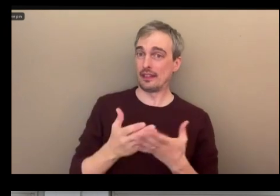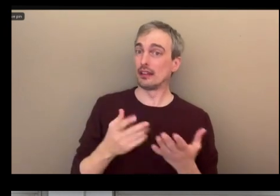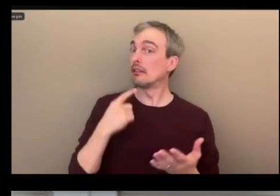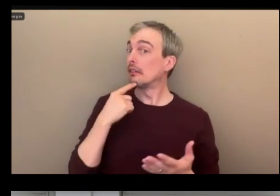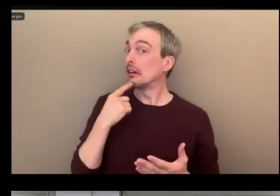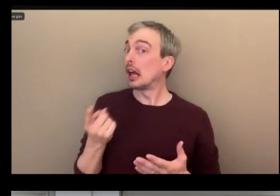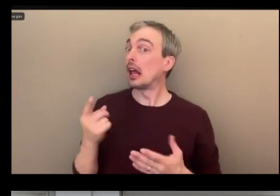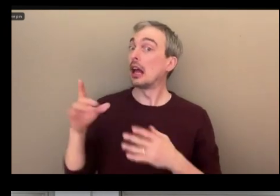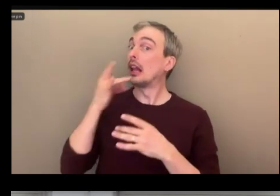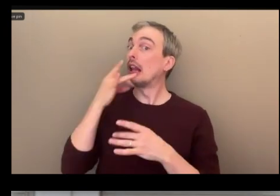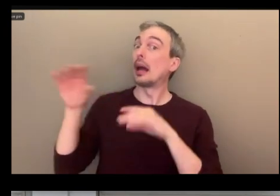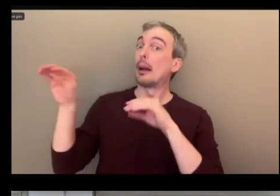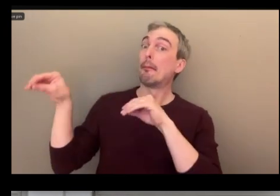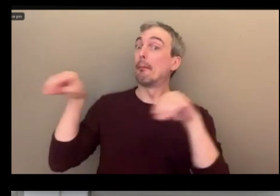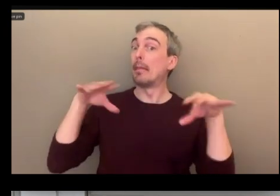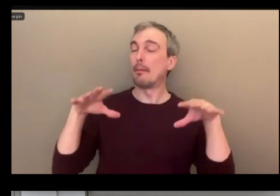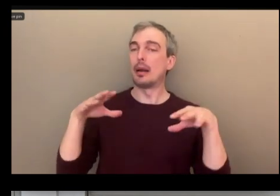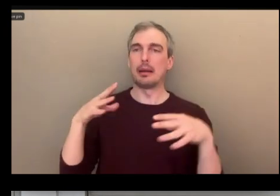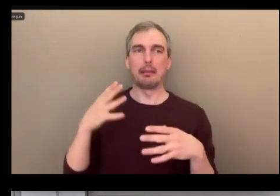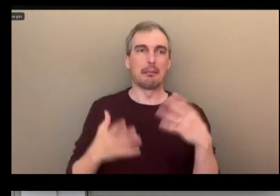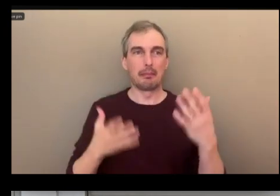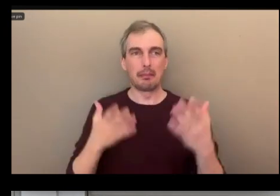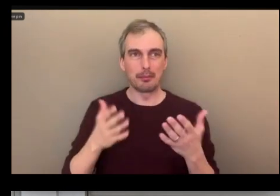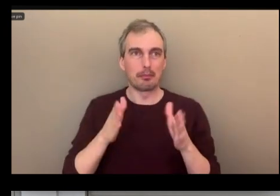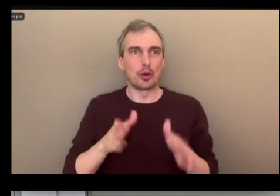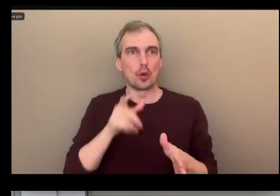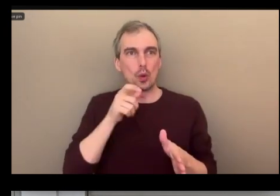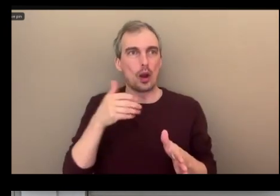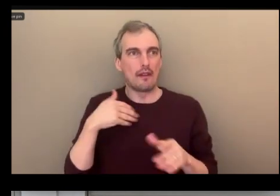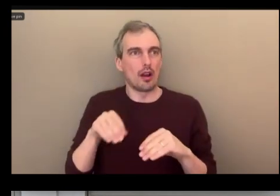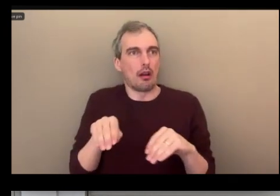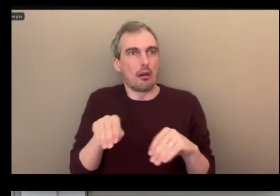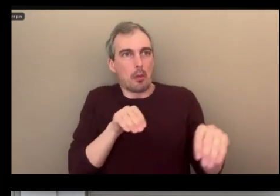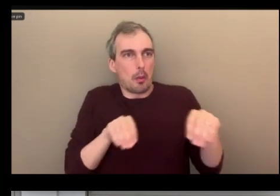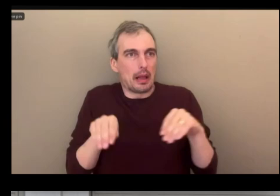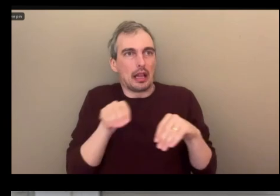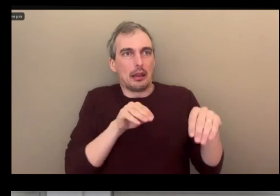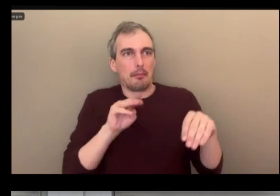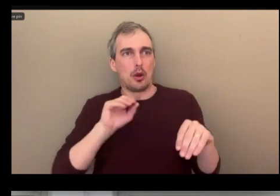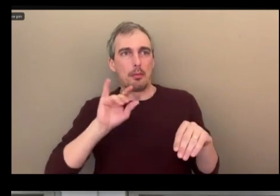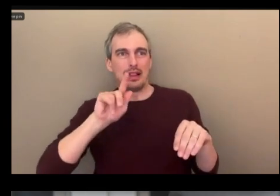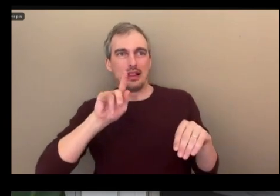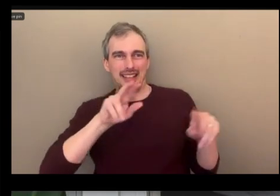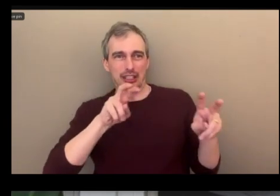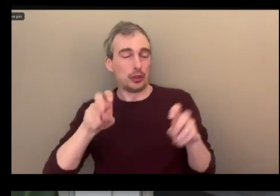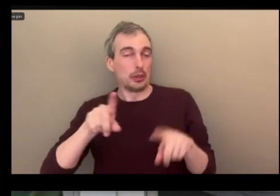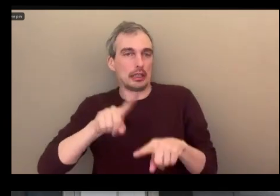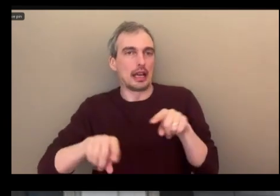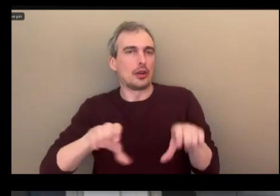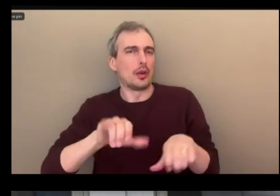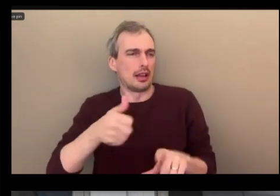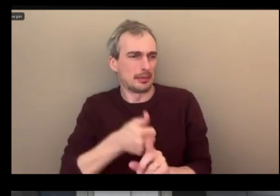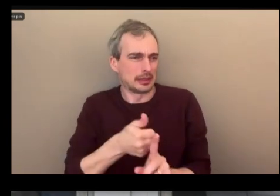So we want to understand those experiences. And listening. Listening to our customers.